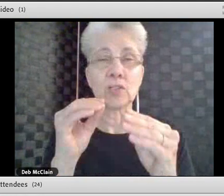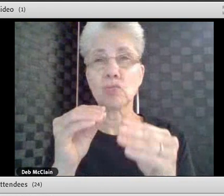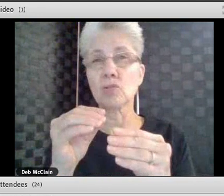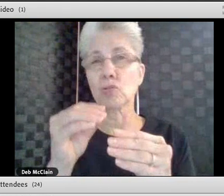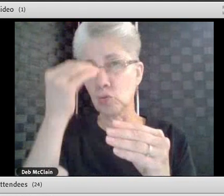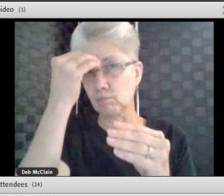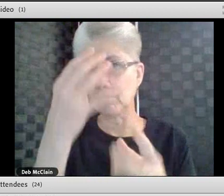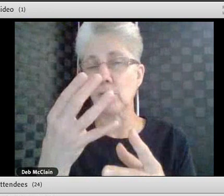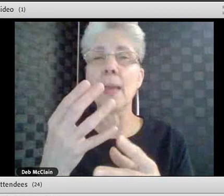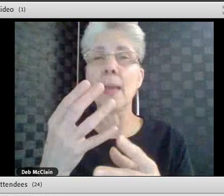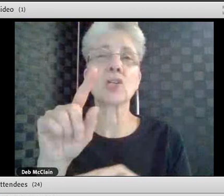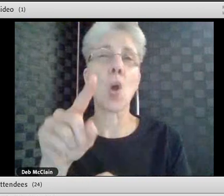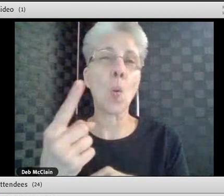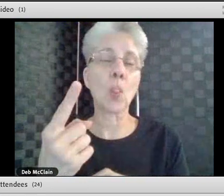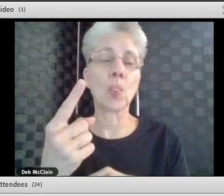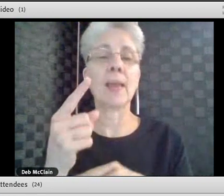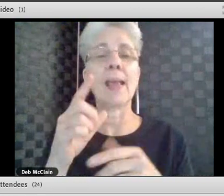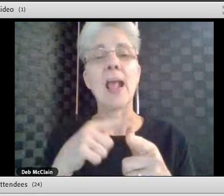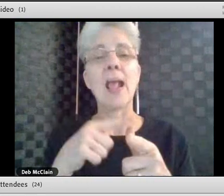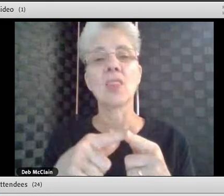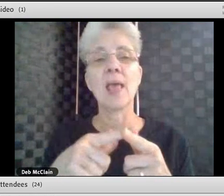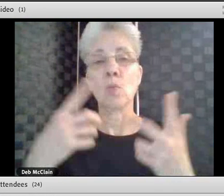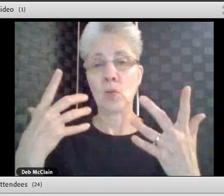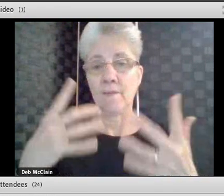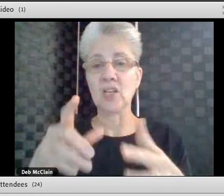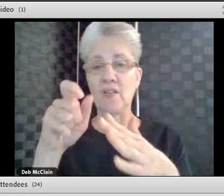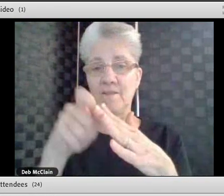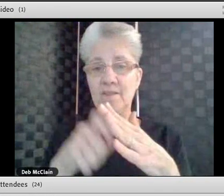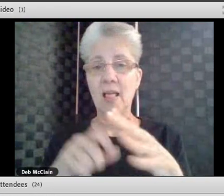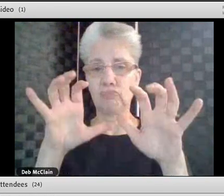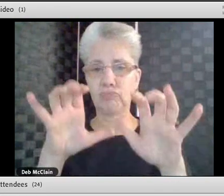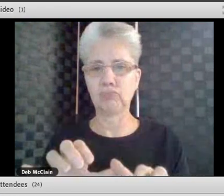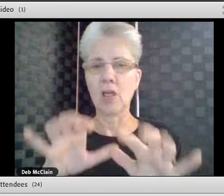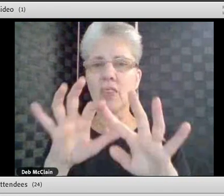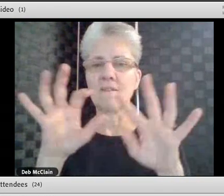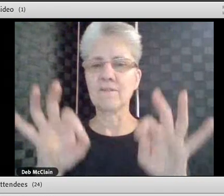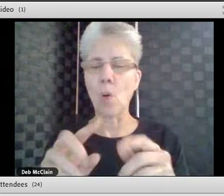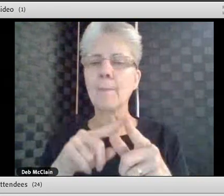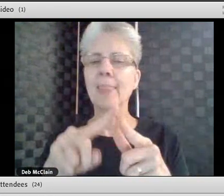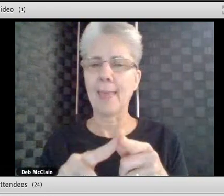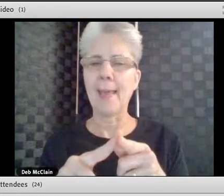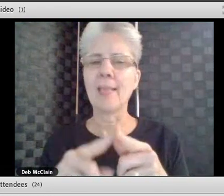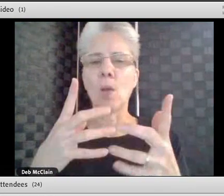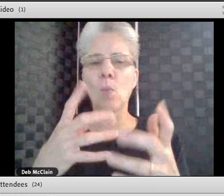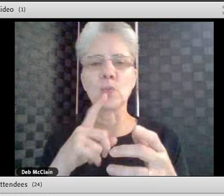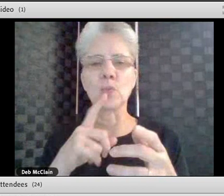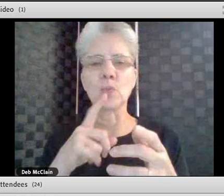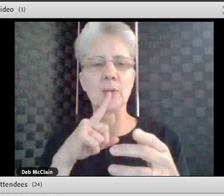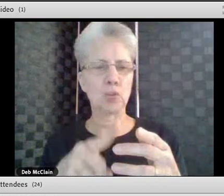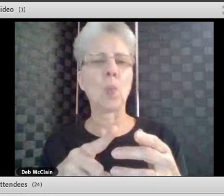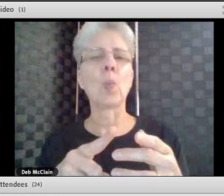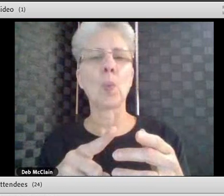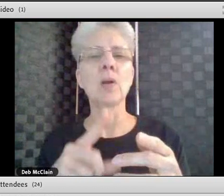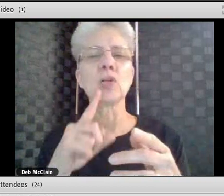what you can borrow for information purposes only, and then once you fill out the form, of course, you know,